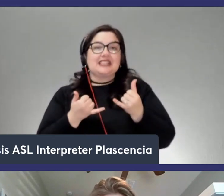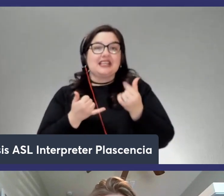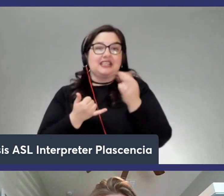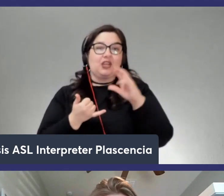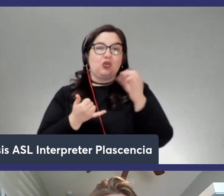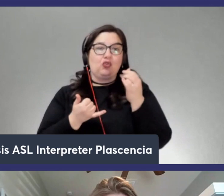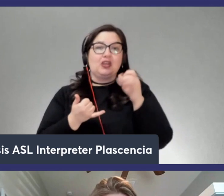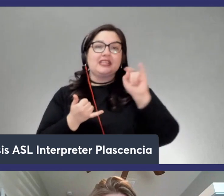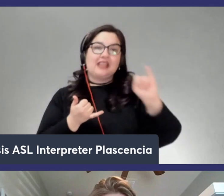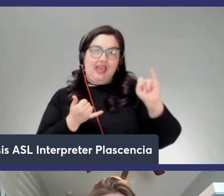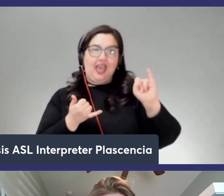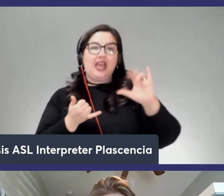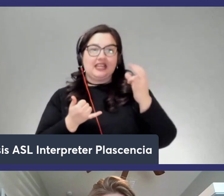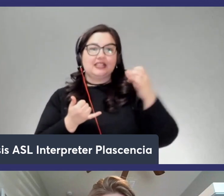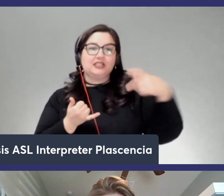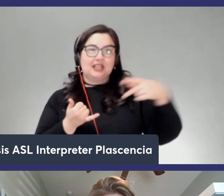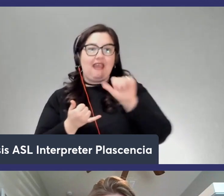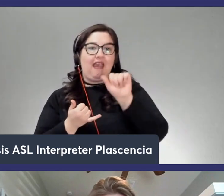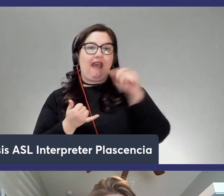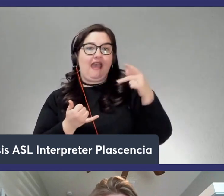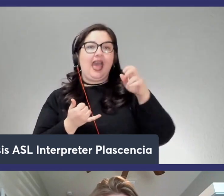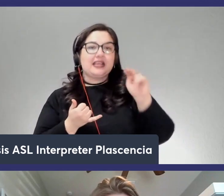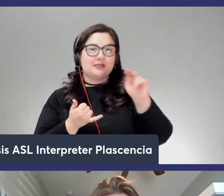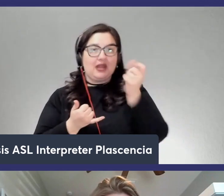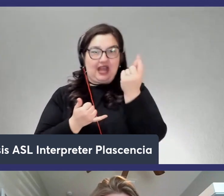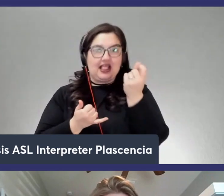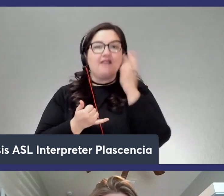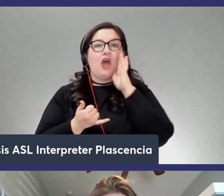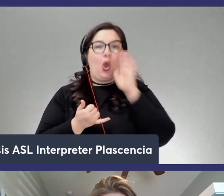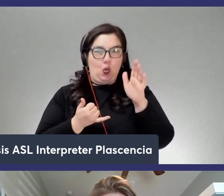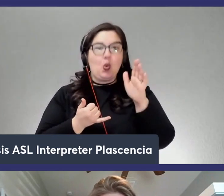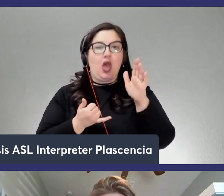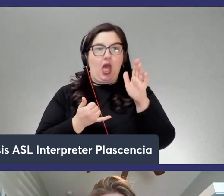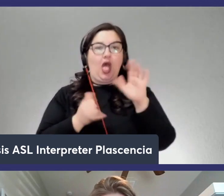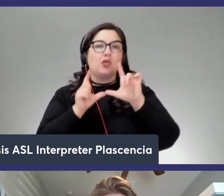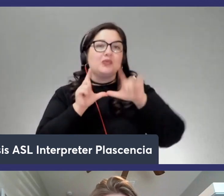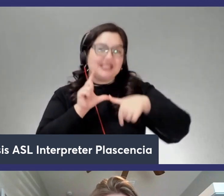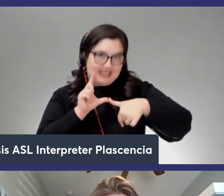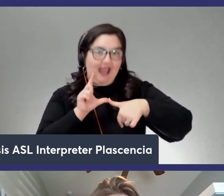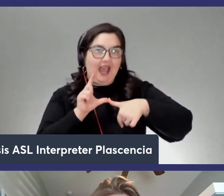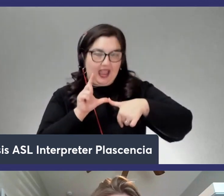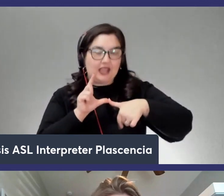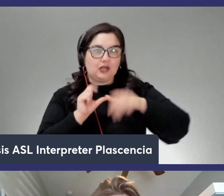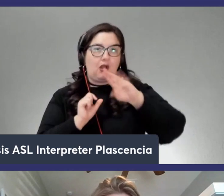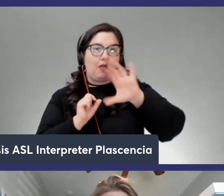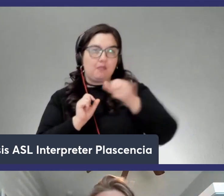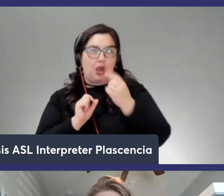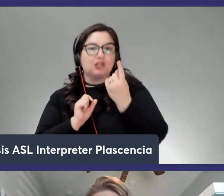the Aspen-11, that will be retired on the 1st of March, and will be replaced with the 80-qubit version,